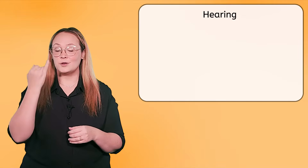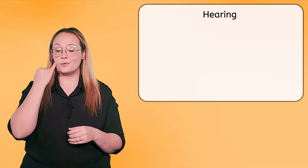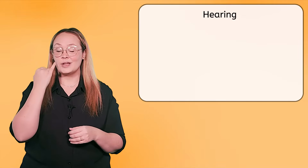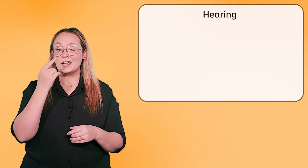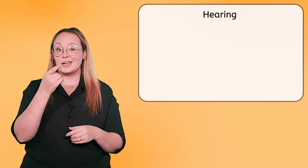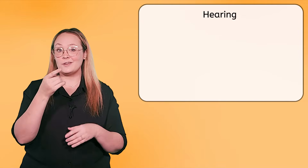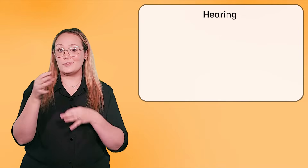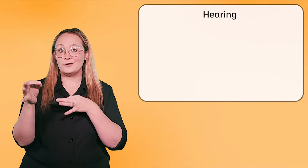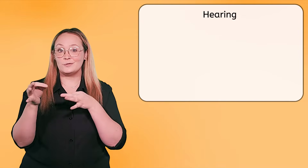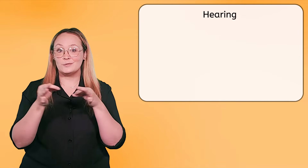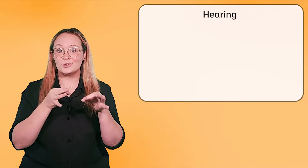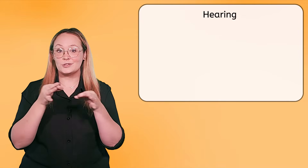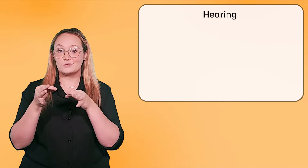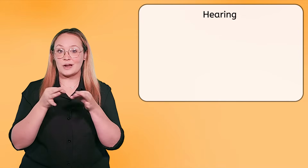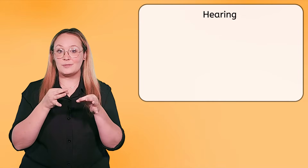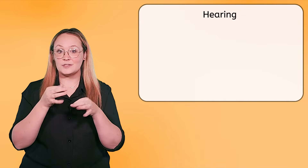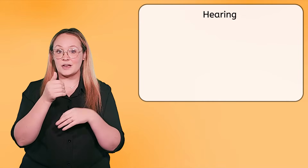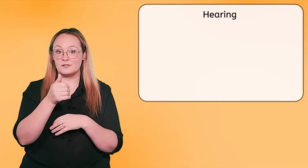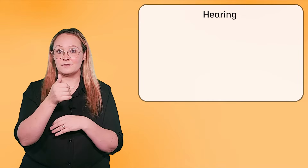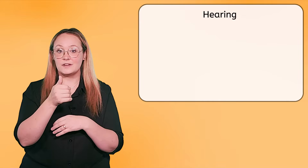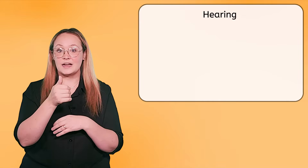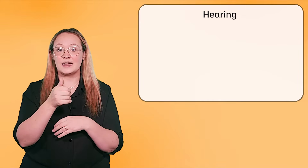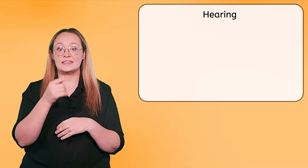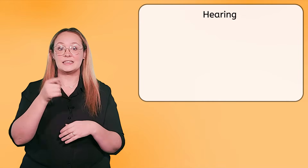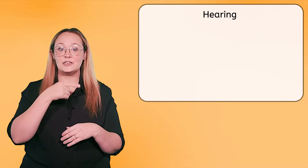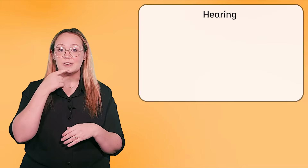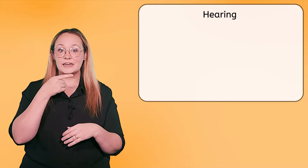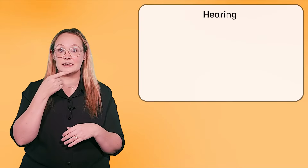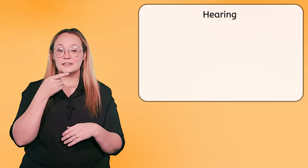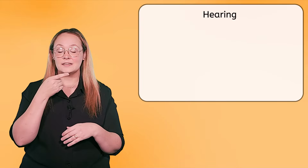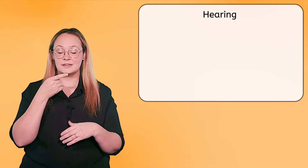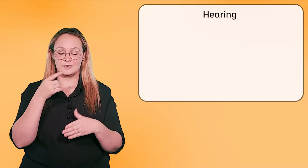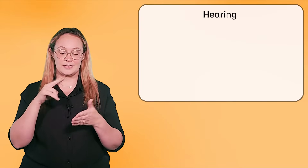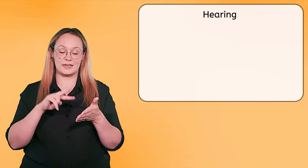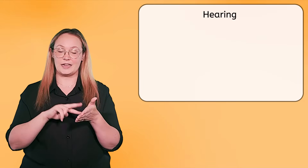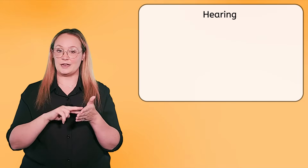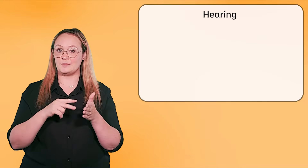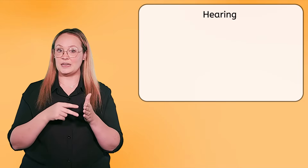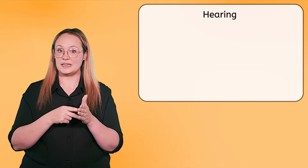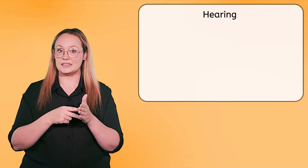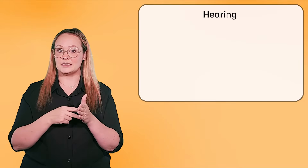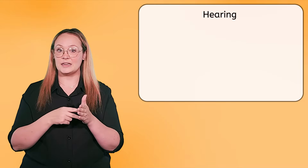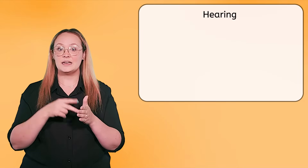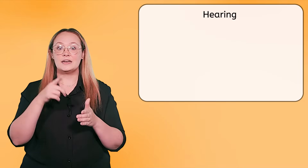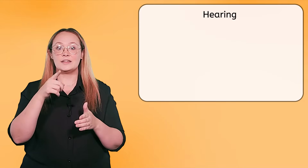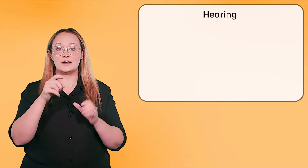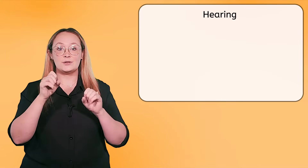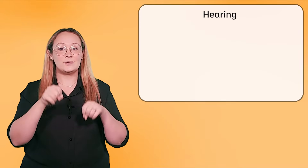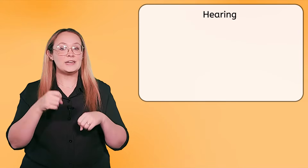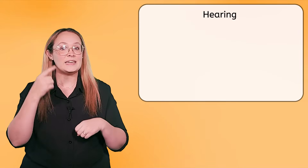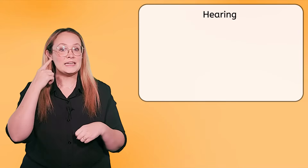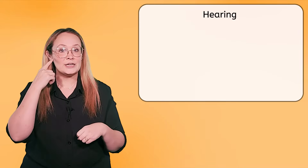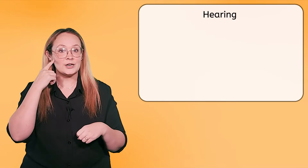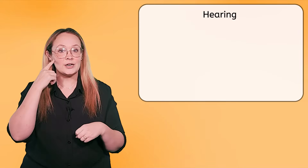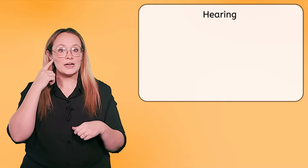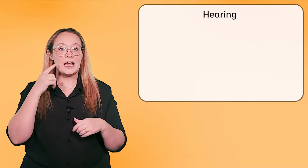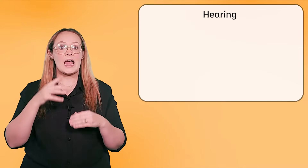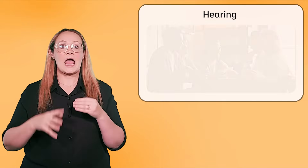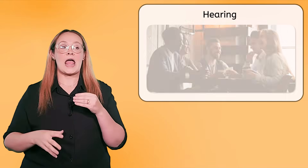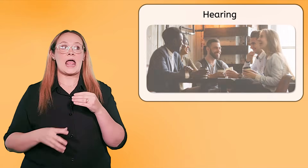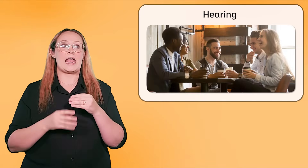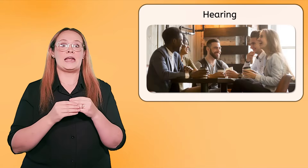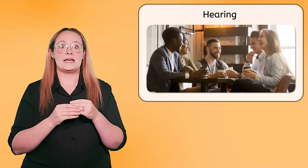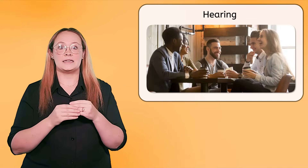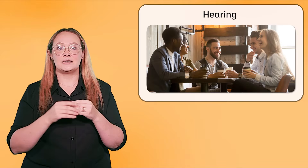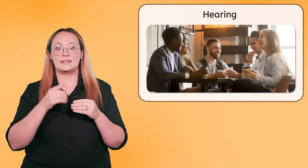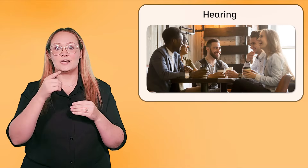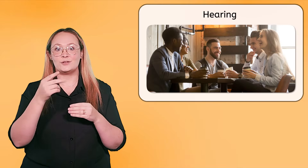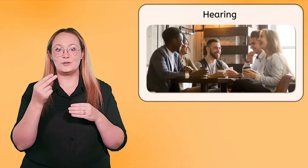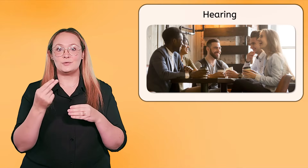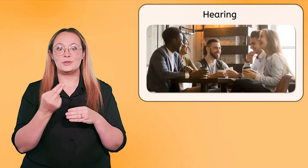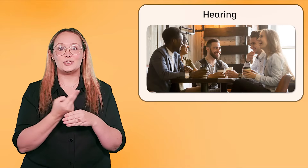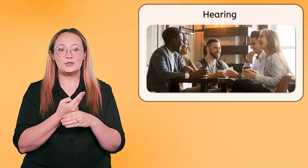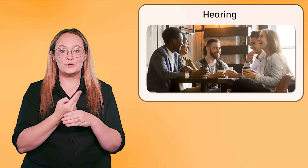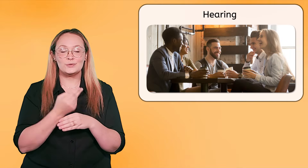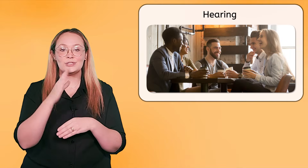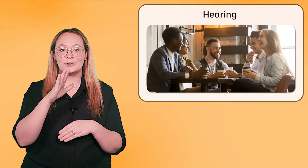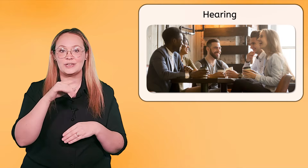So, if you describe yourself as hearing, it means that you can hear and that you use your